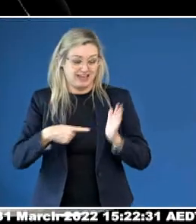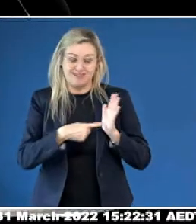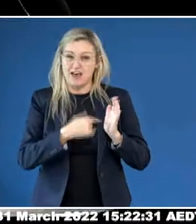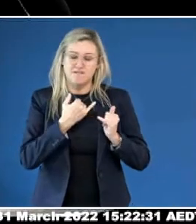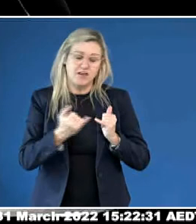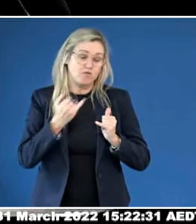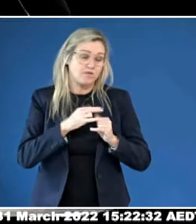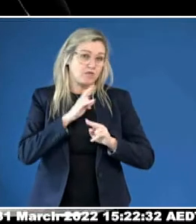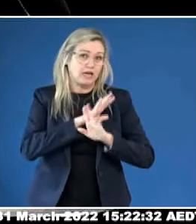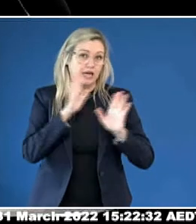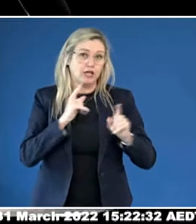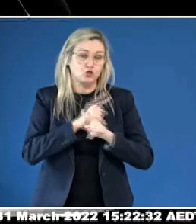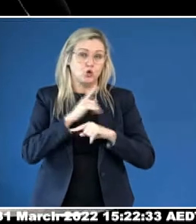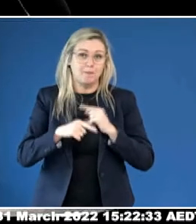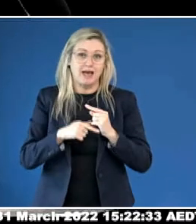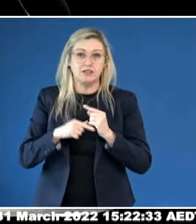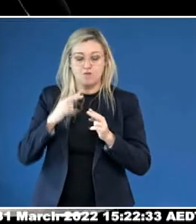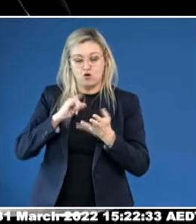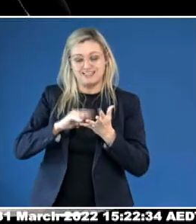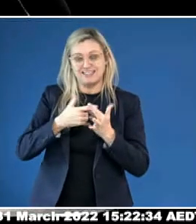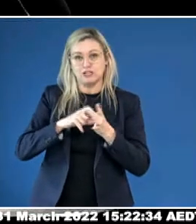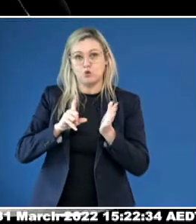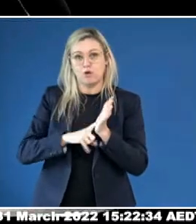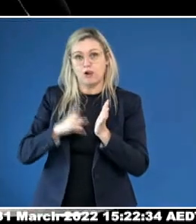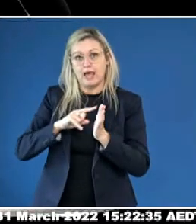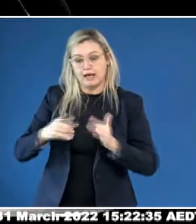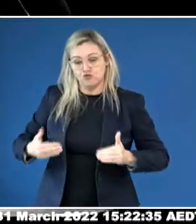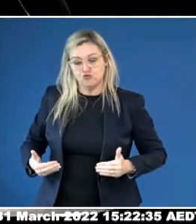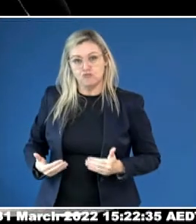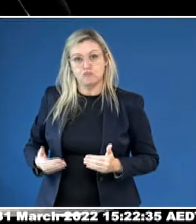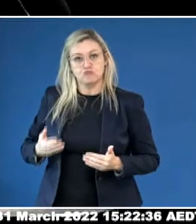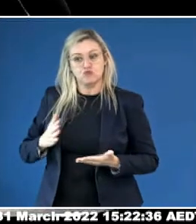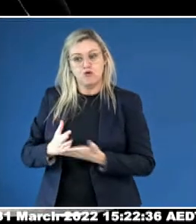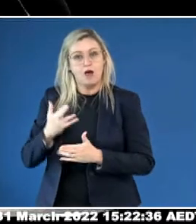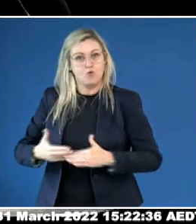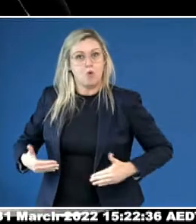the sexual and reproductive rights violations, including denial of access to